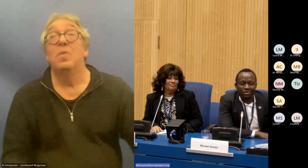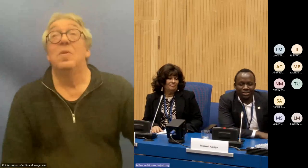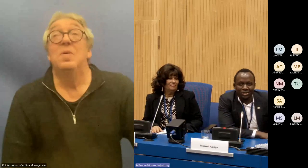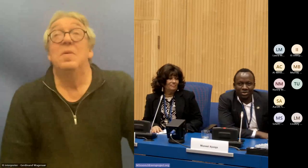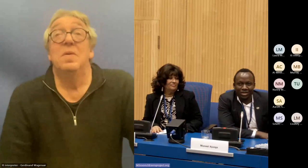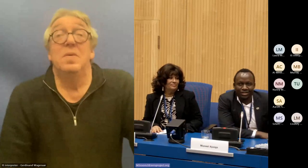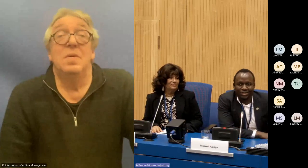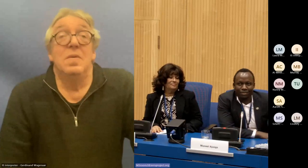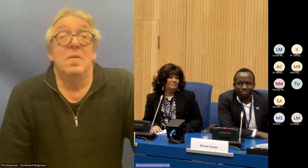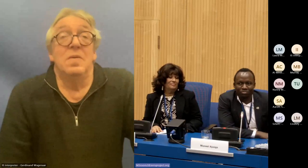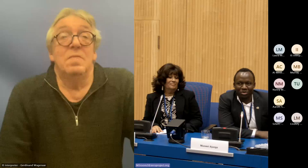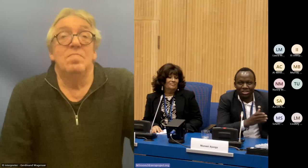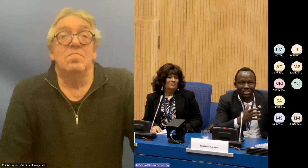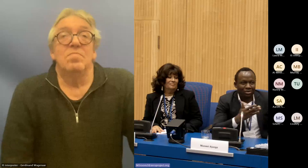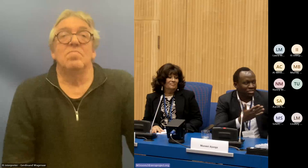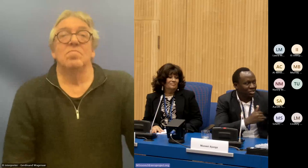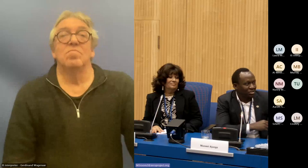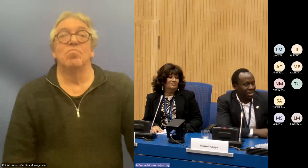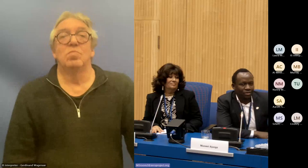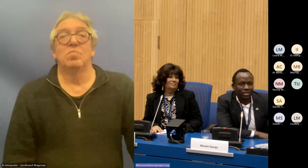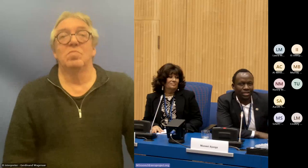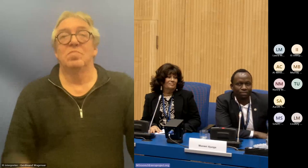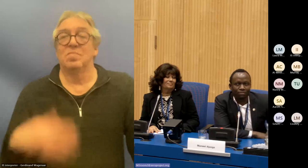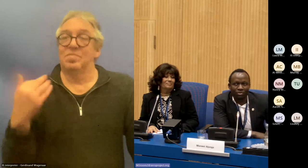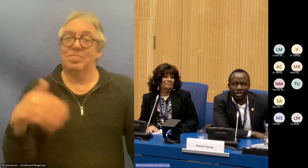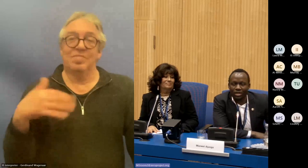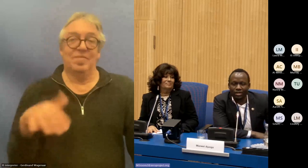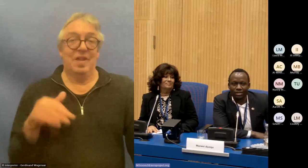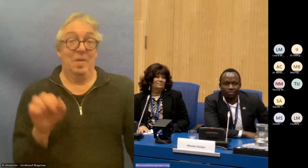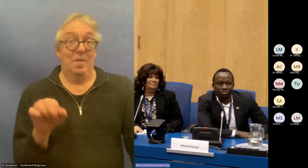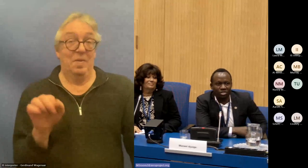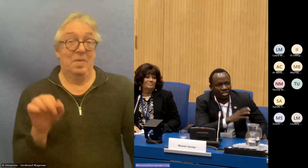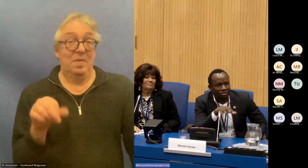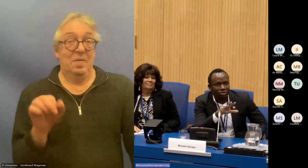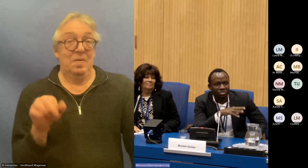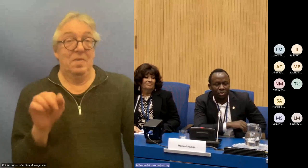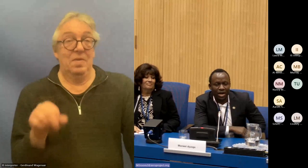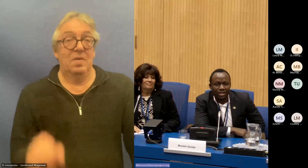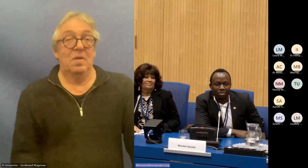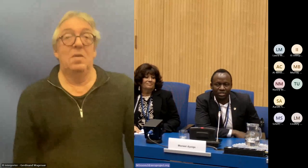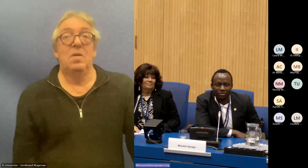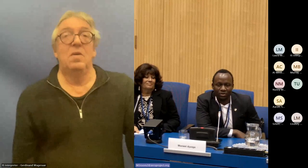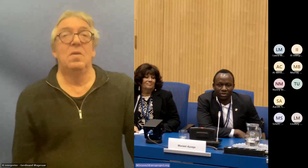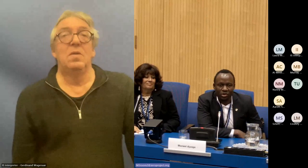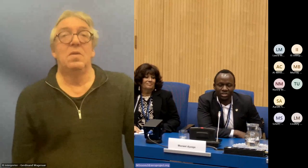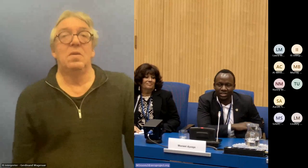I was just looking, this is a conversation I had with individuals from other parts of the continent